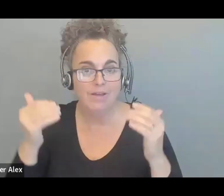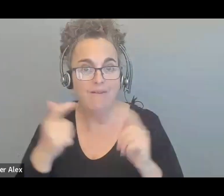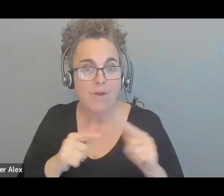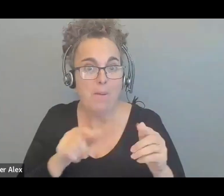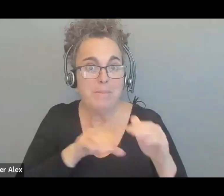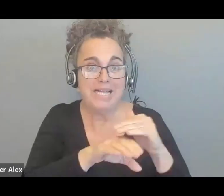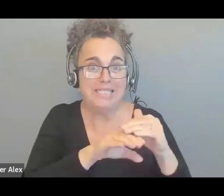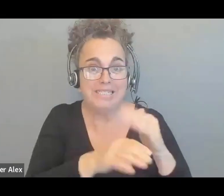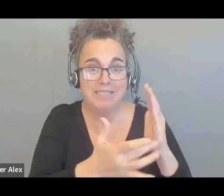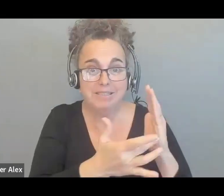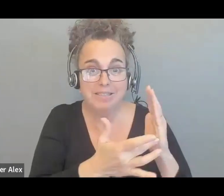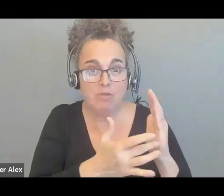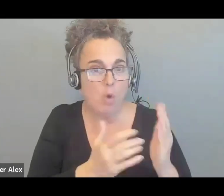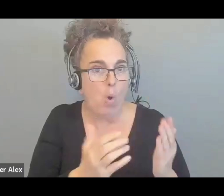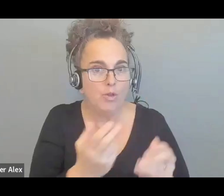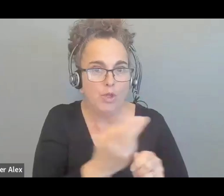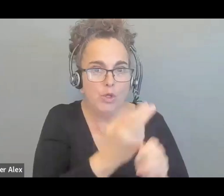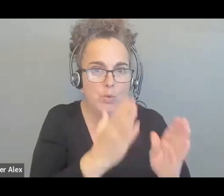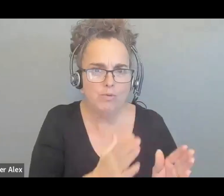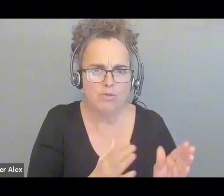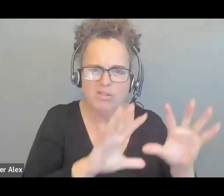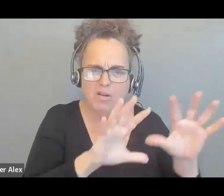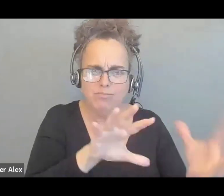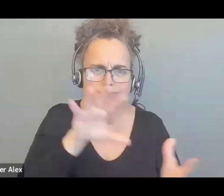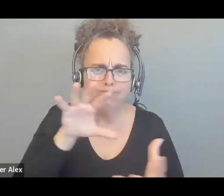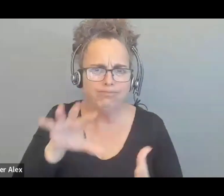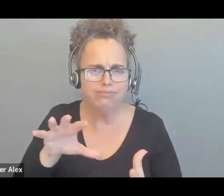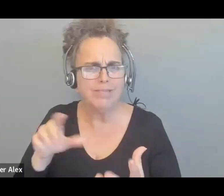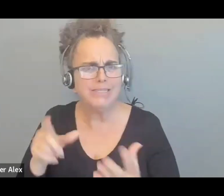technology users can sometimes be up for interpretation.